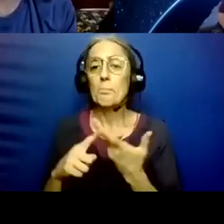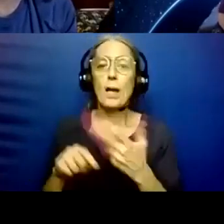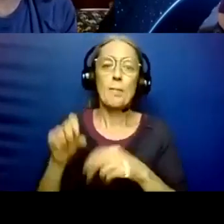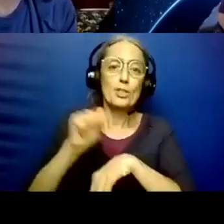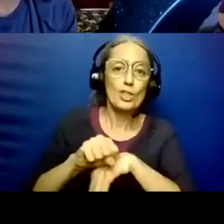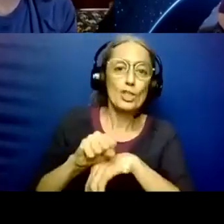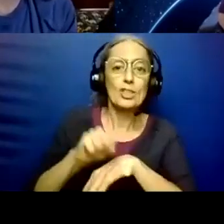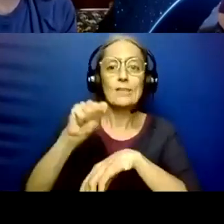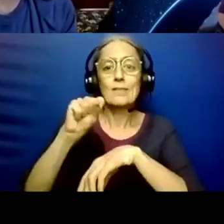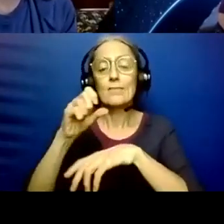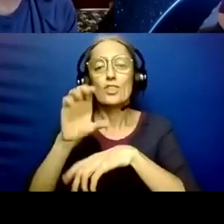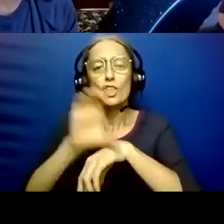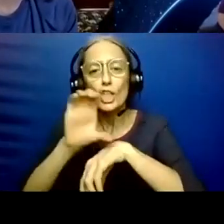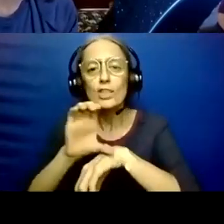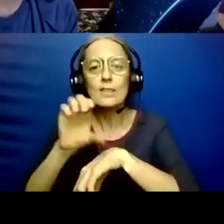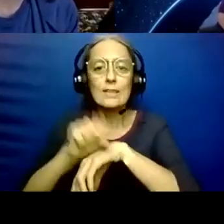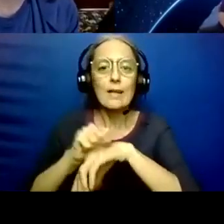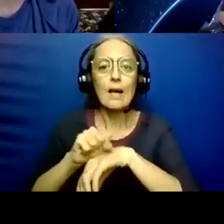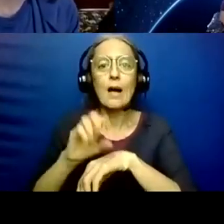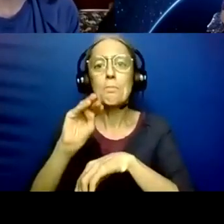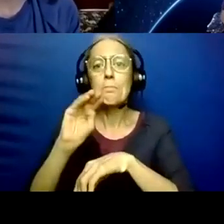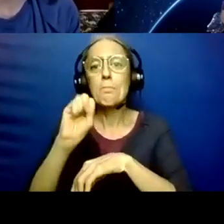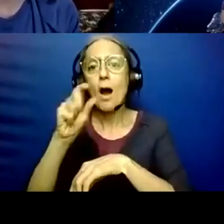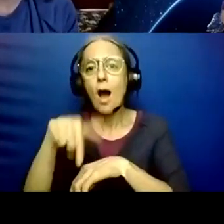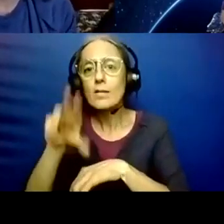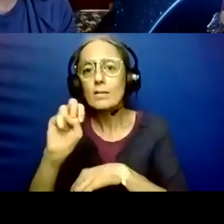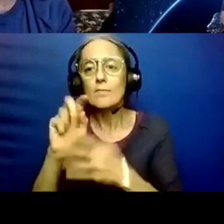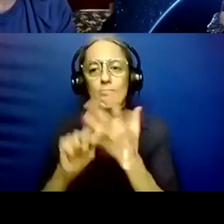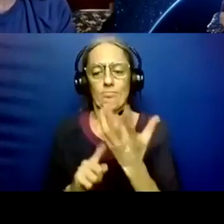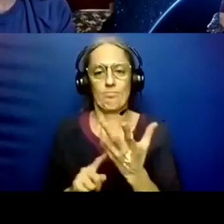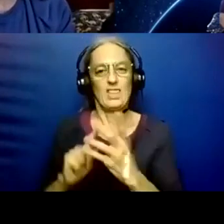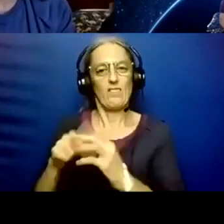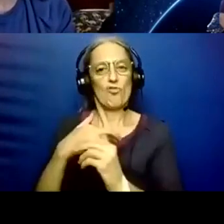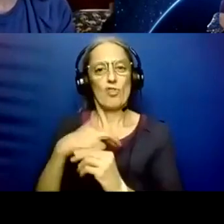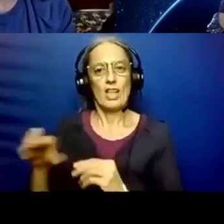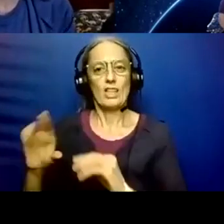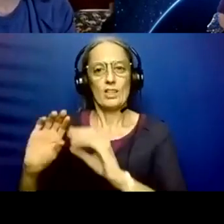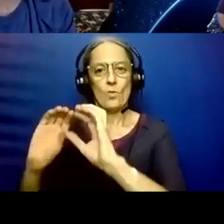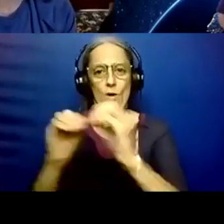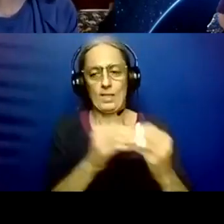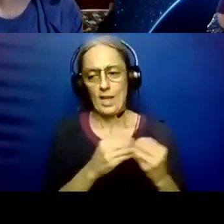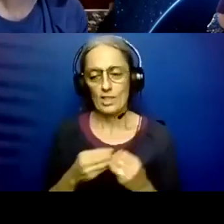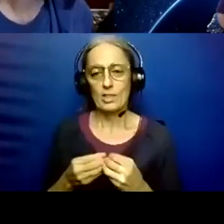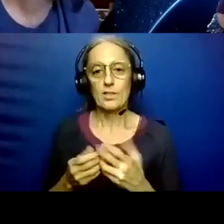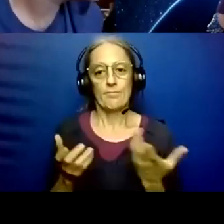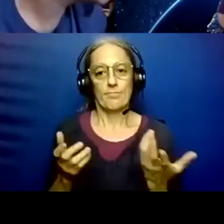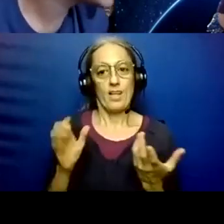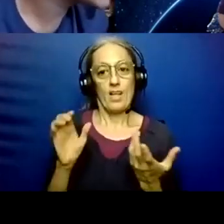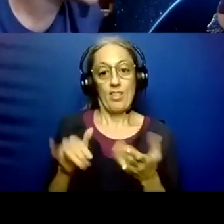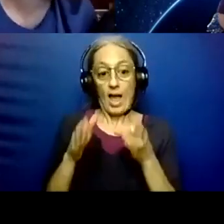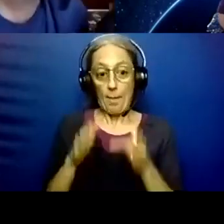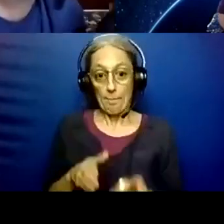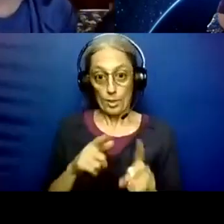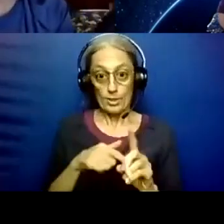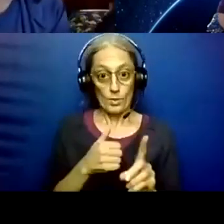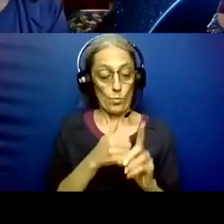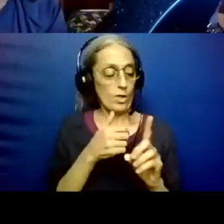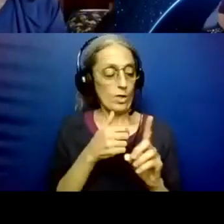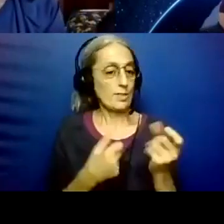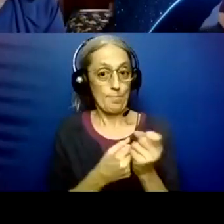I think we need to look at who are the people that the individual that we're supporting,